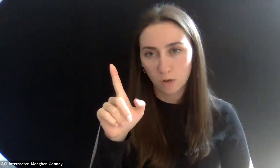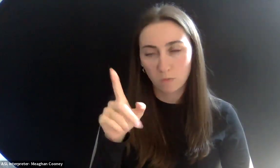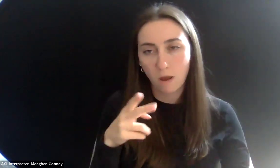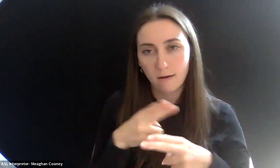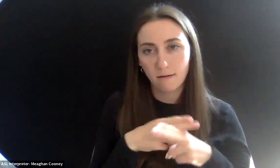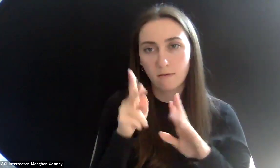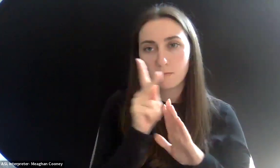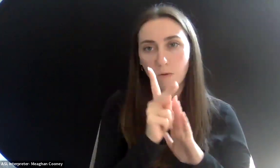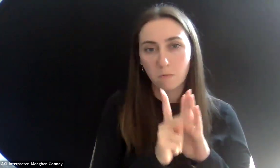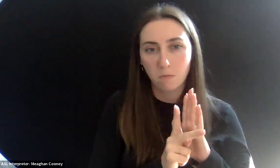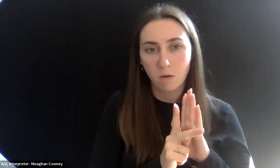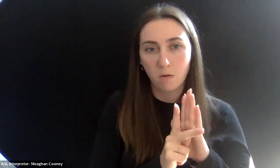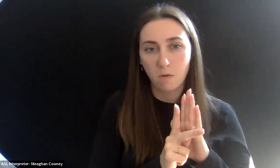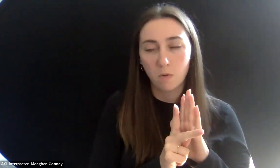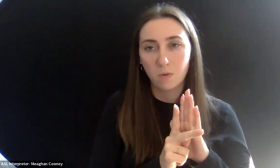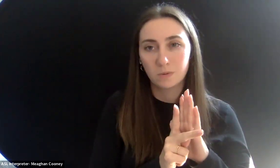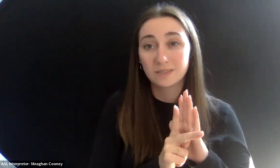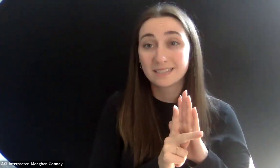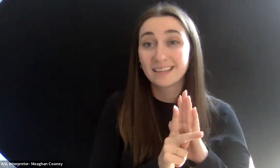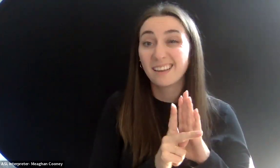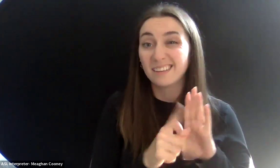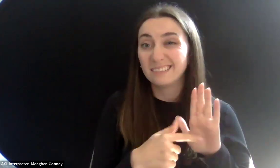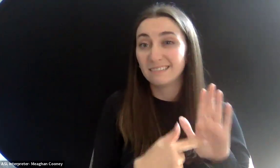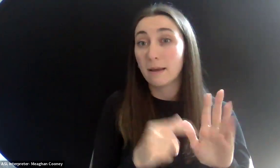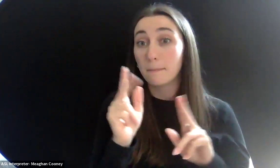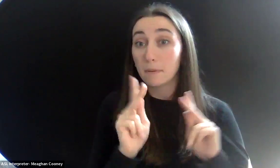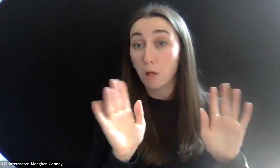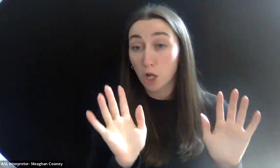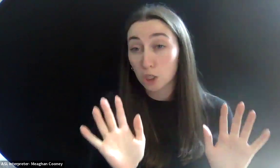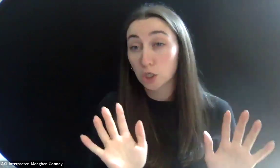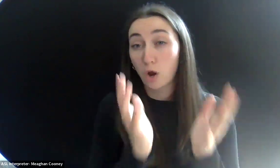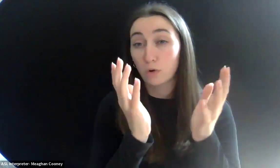encouraged but not yet required to utilize the specific design